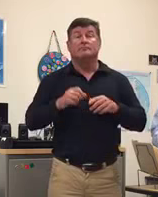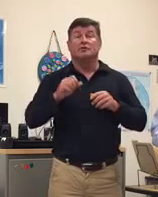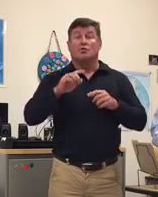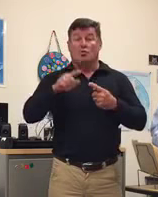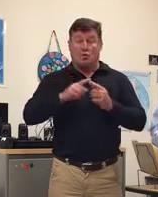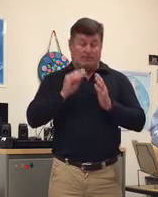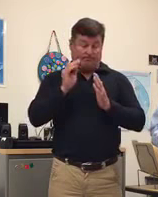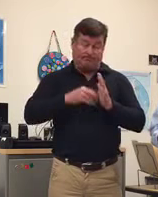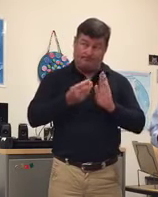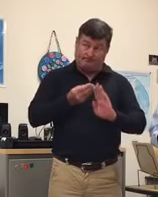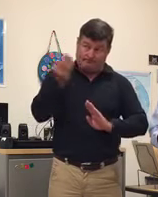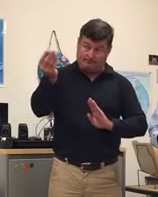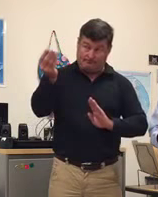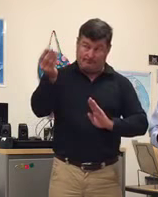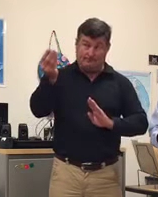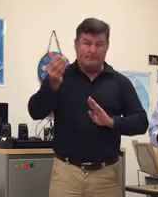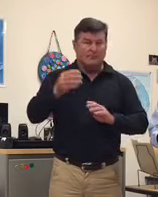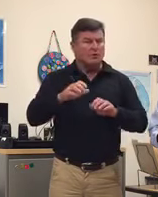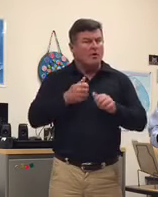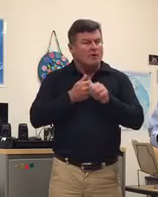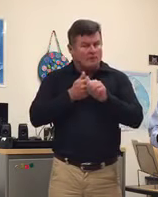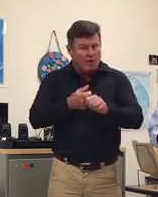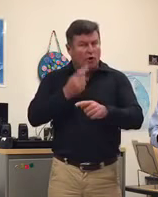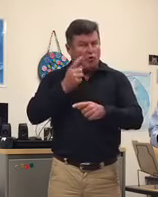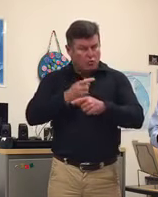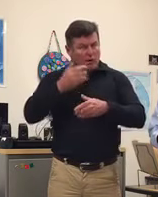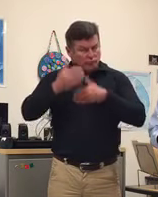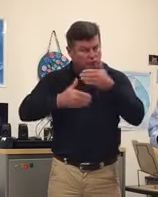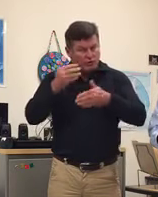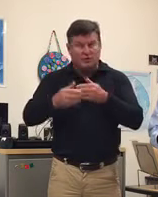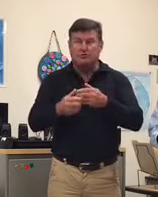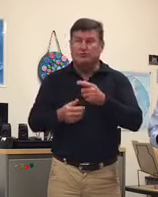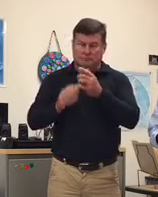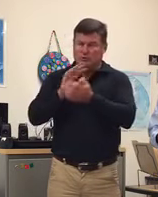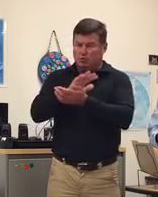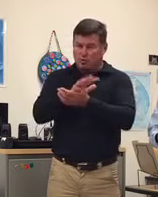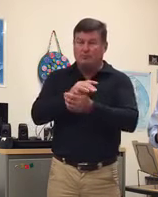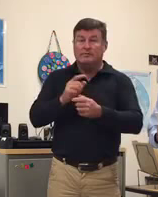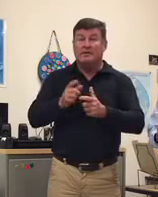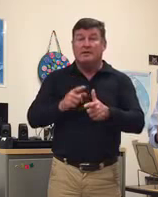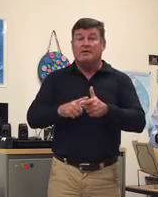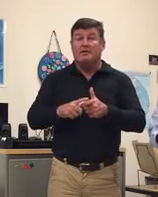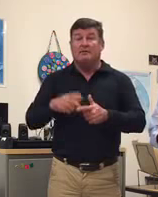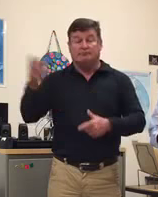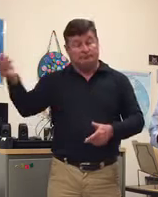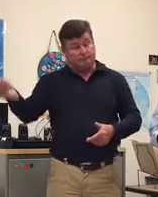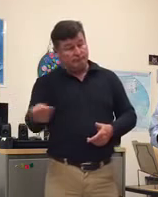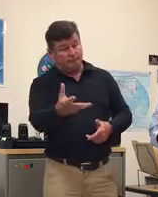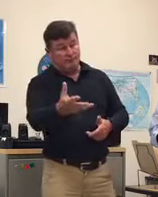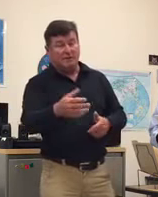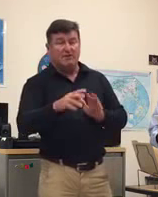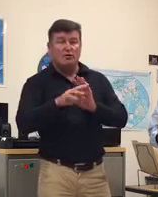Now once you are able to make that complaint, it's important to do that in accordance to the proper procedures, then you will